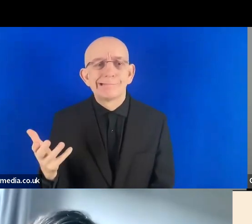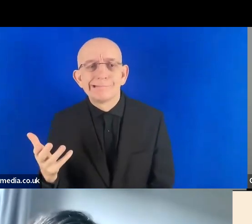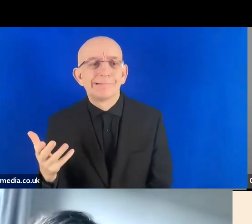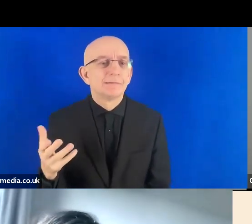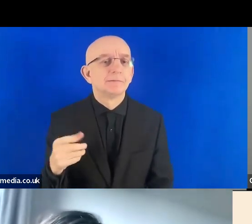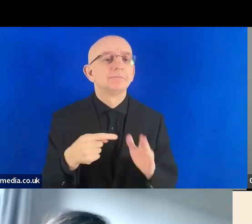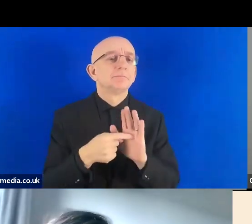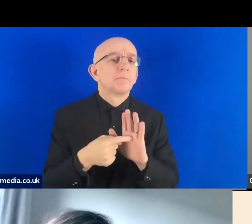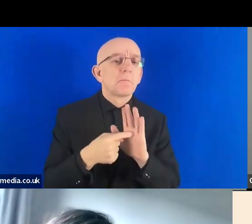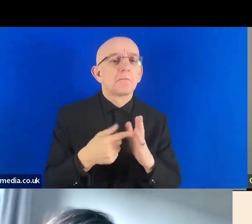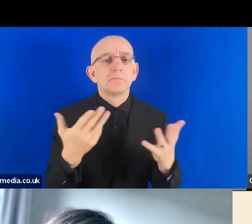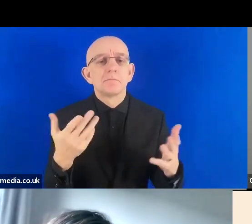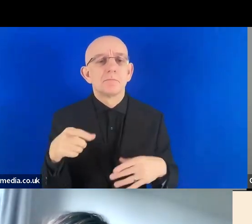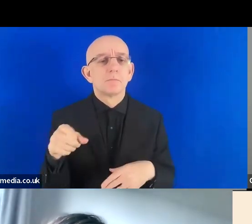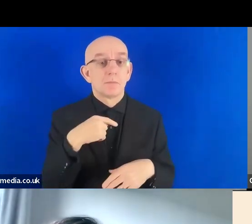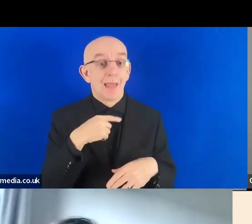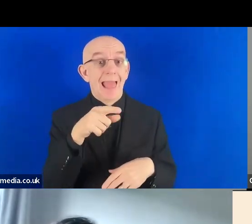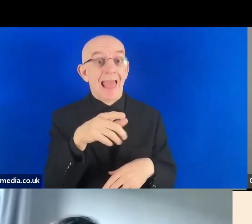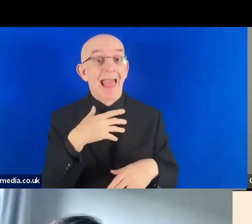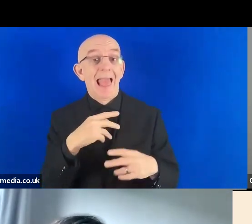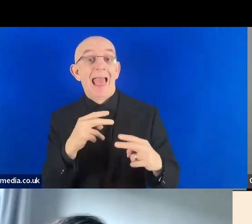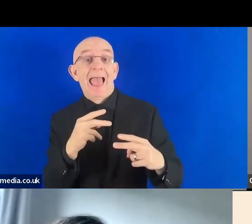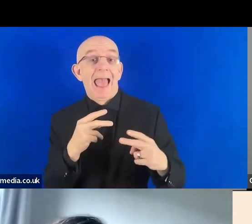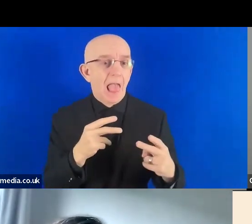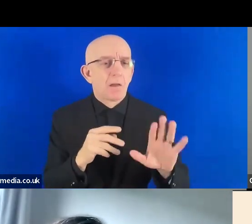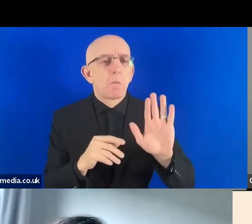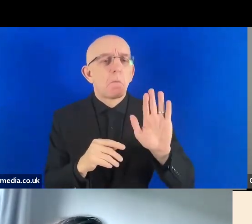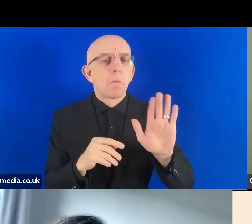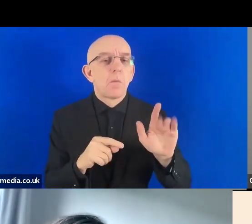But please check out the FAQ as well for the frequently asked questions.